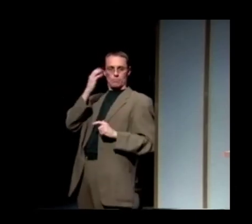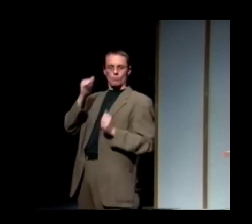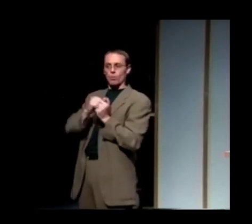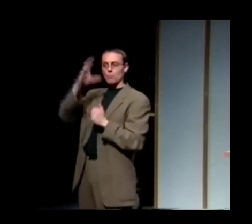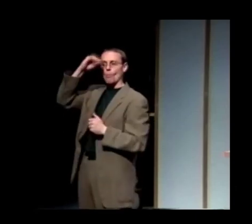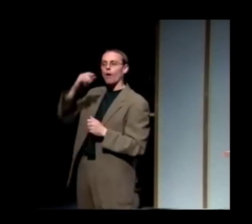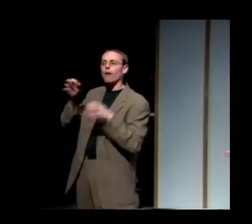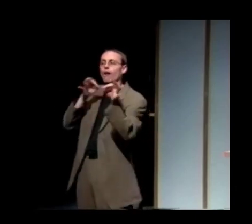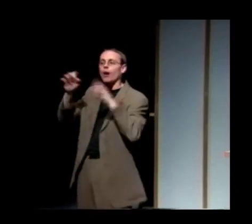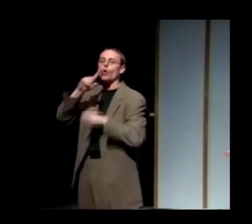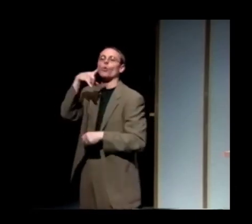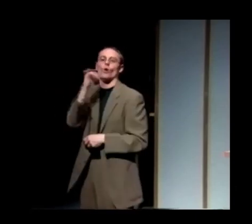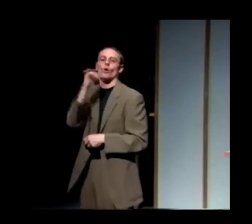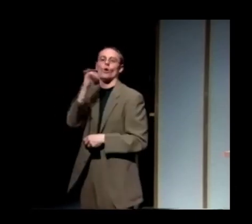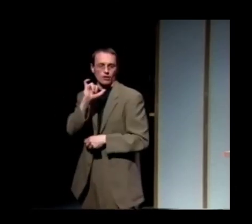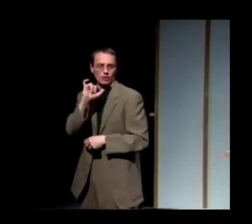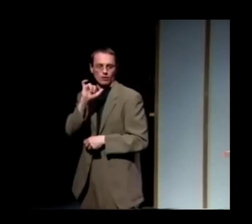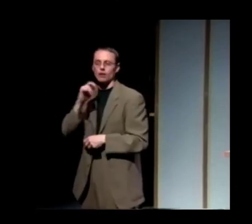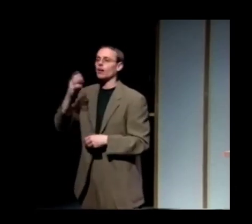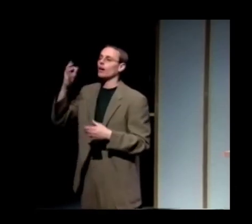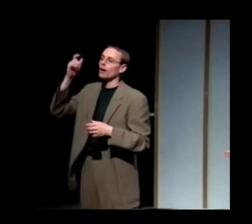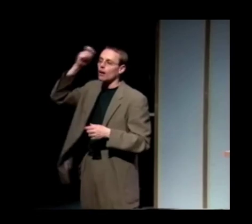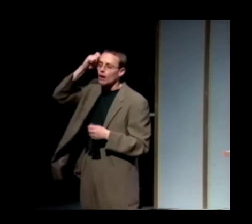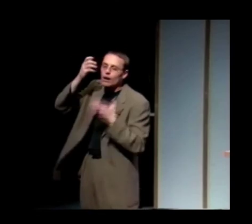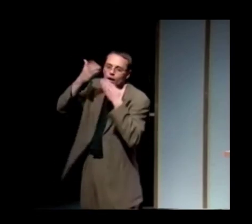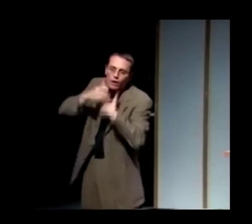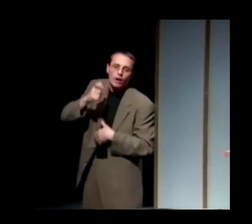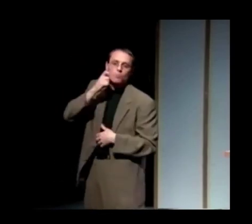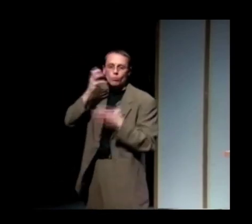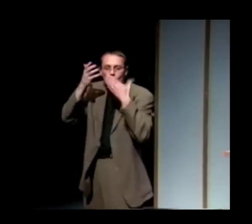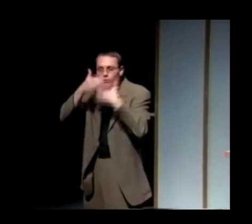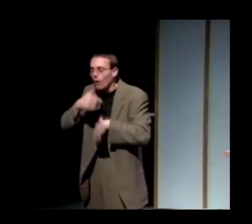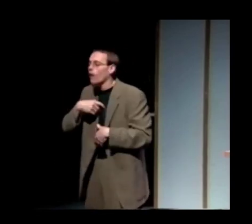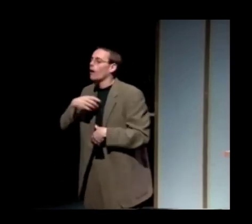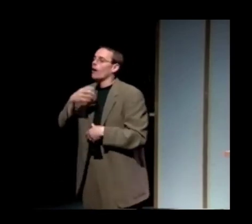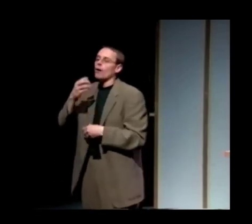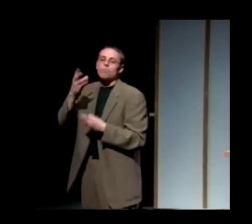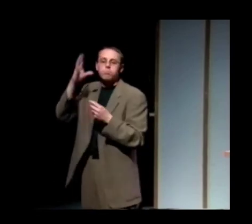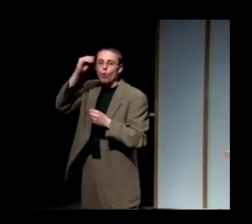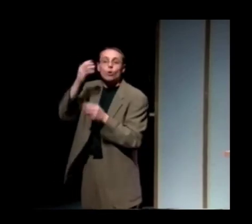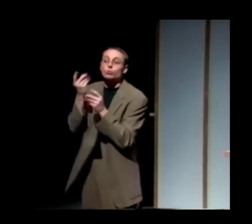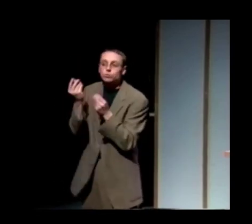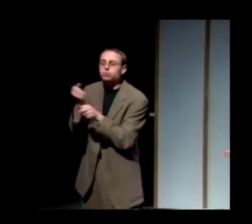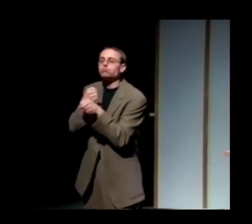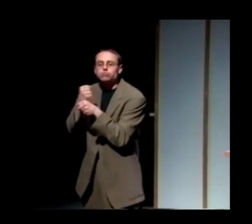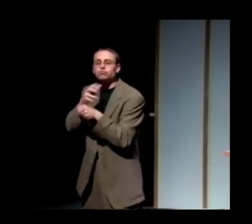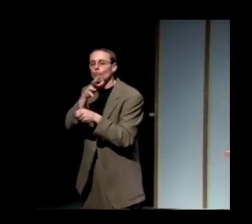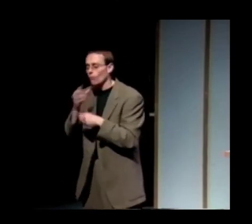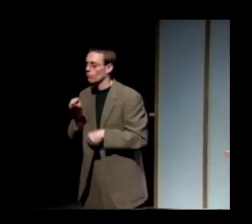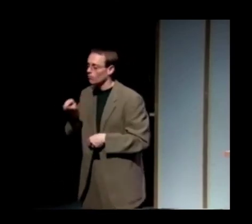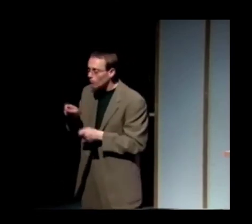OK. MORE CLOSEUP WITH THE MAN EXPLAINING WHAT IT LOOKED LIKE. OK. WHAT THE BOY LOOKED LIKE, OK?